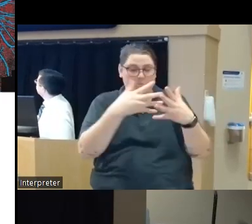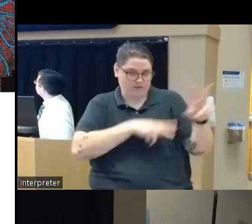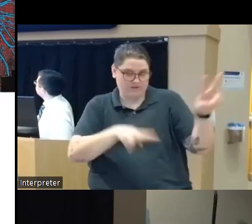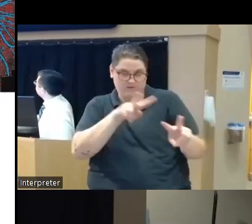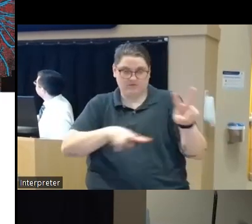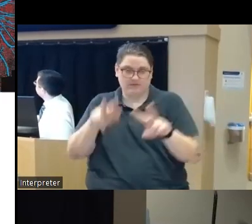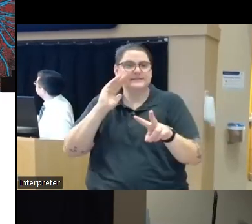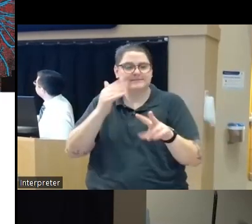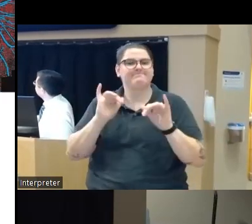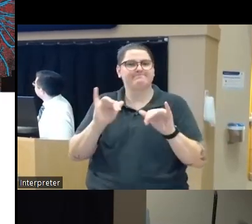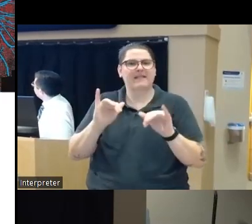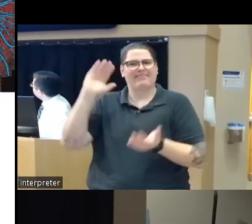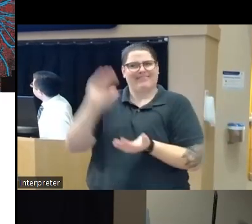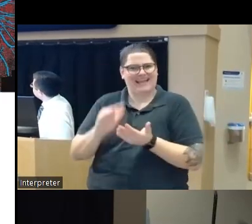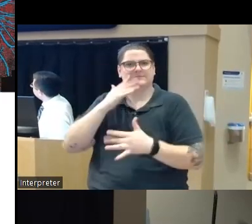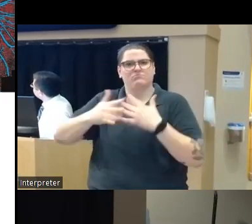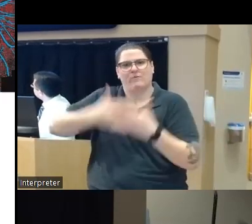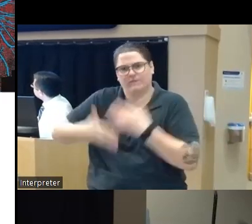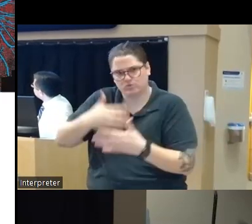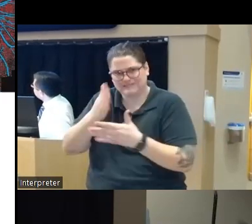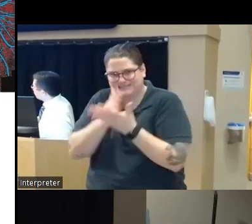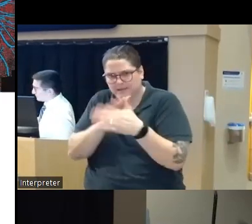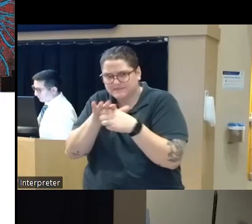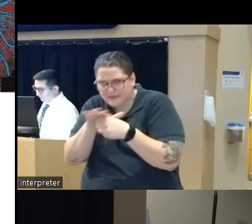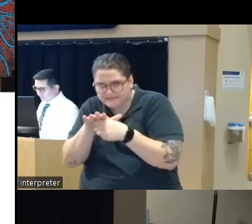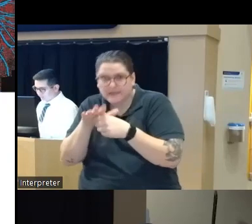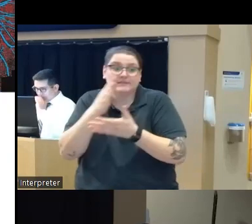you know reduction in perfusion and then there's some areas where there's an increase in perfusion